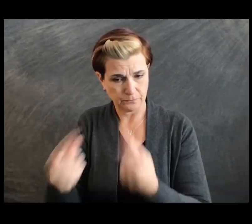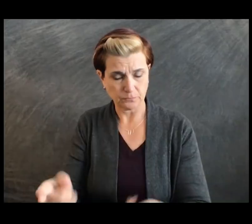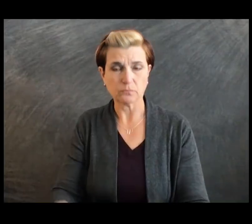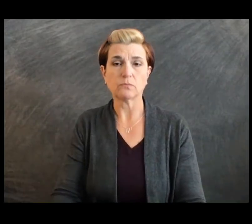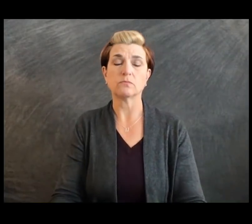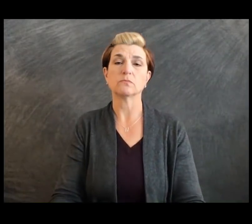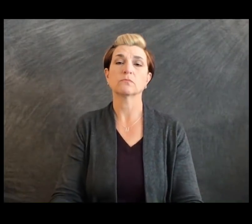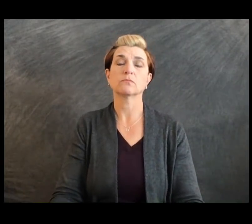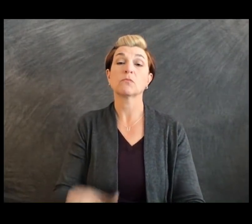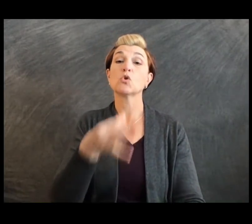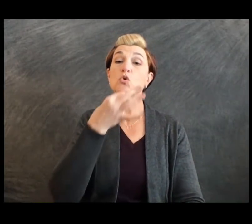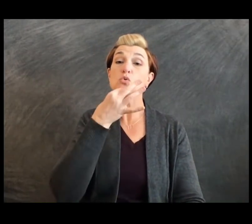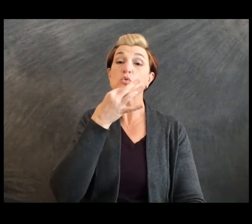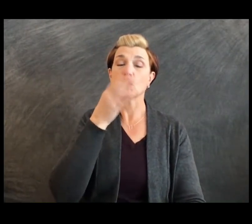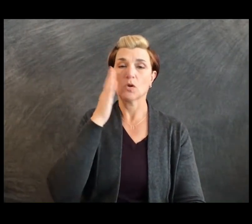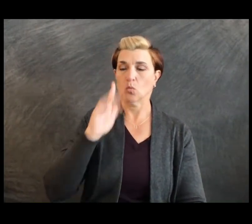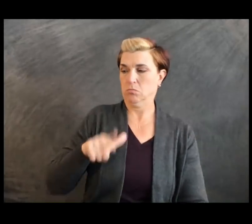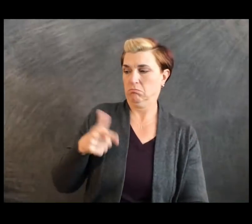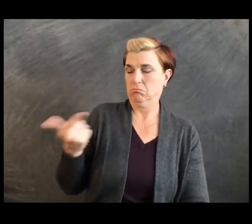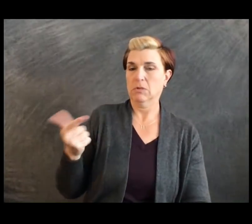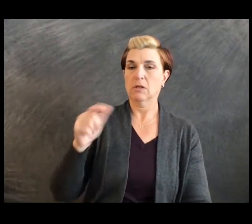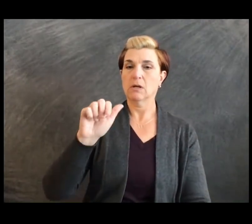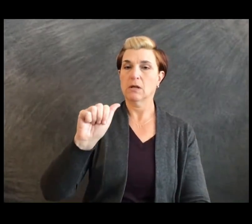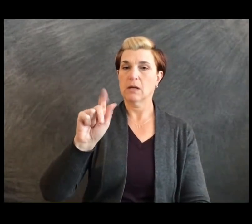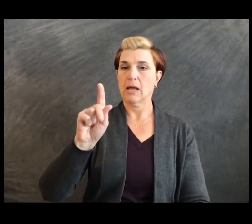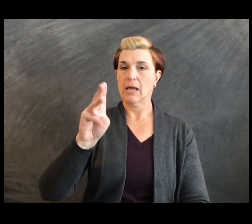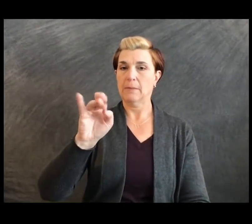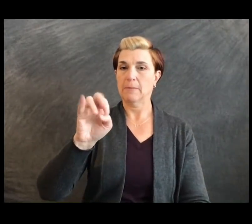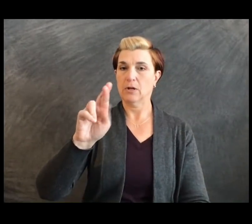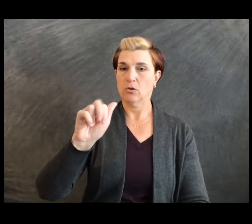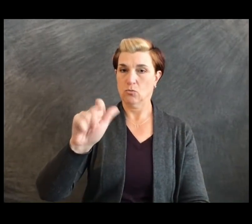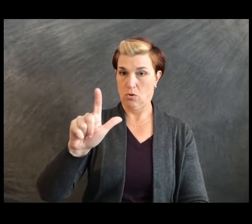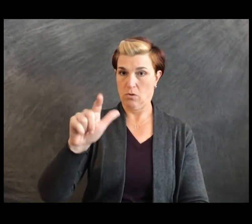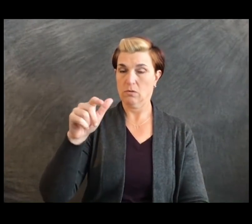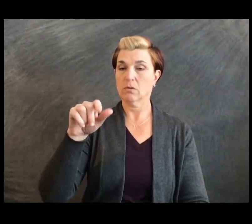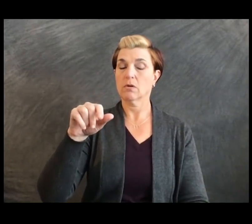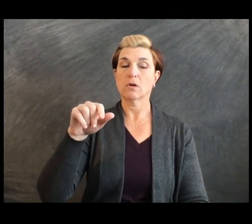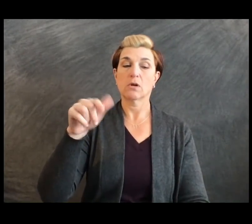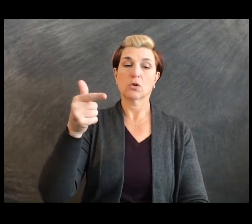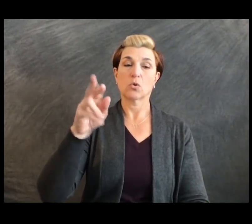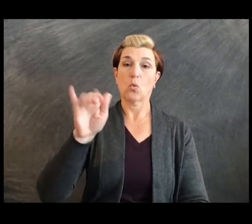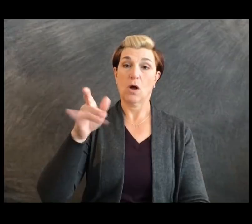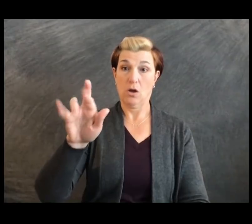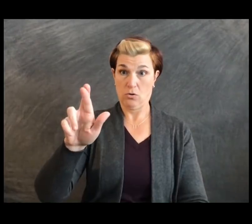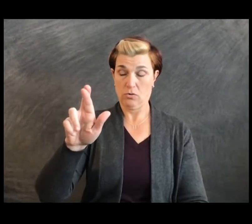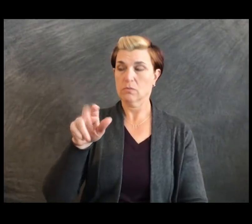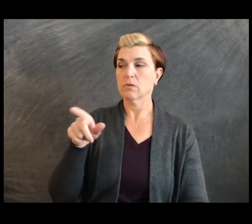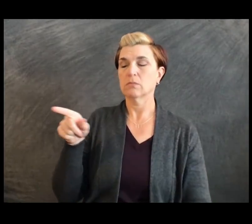Gua testing is expanding rapidly across the United States of America state-run